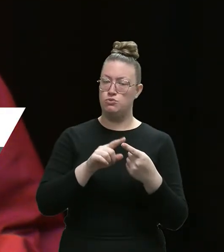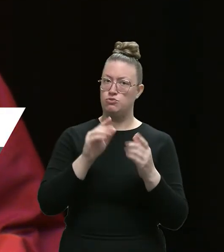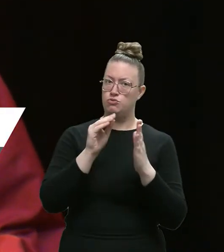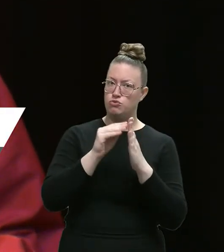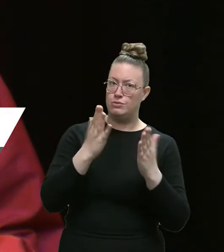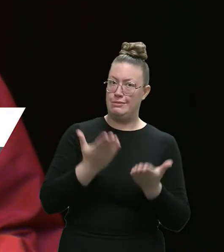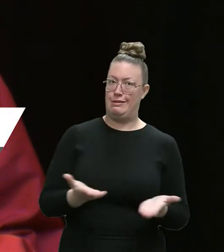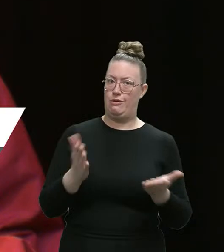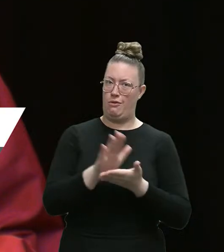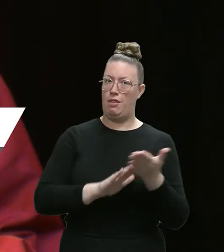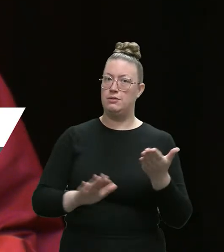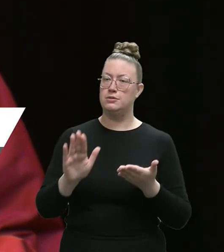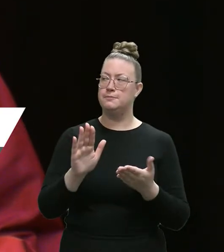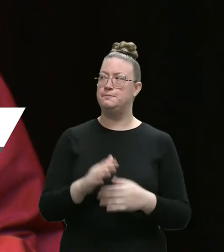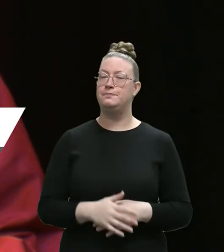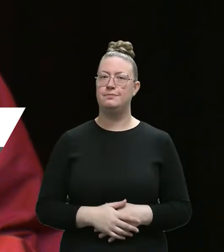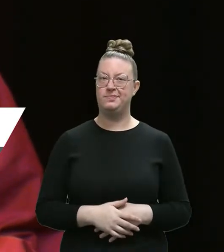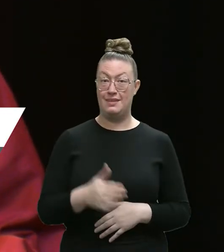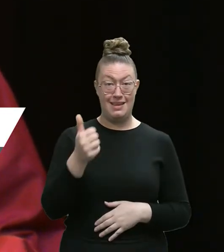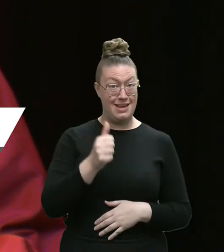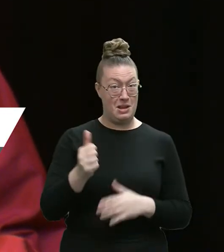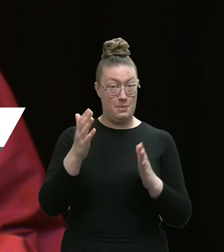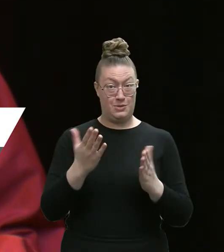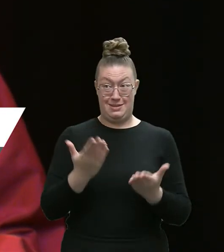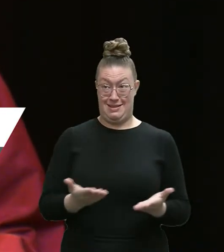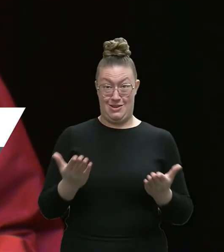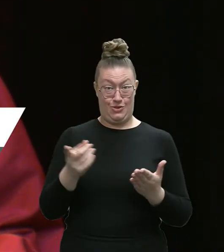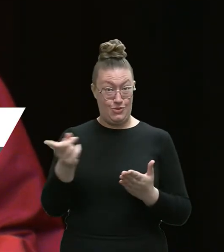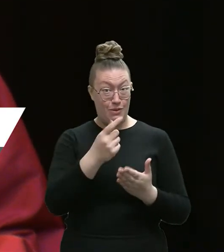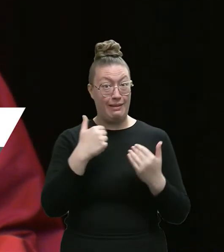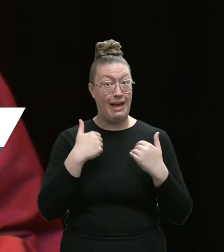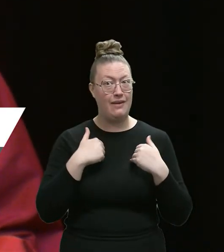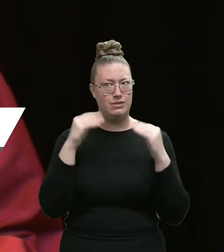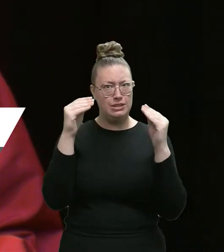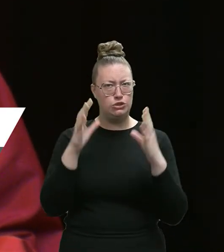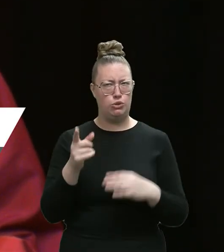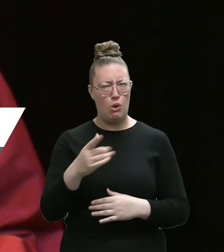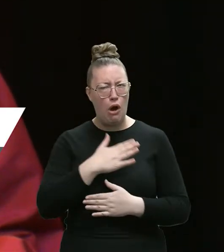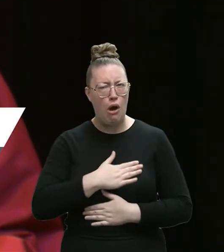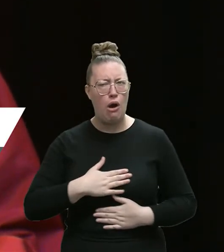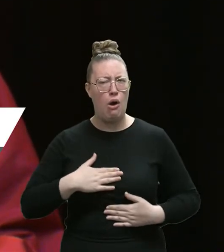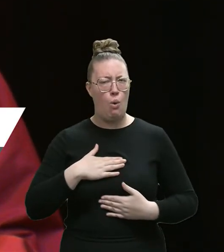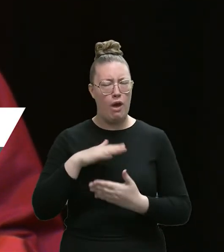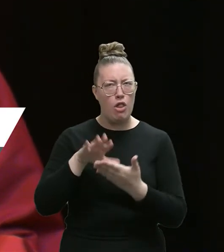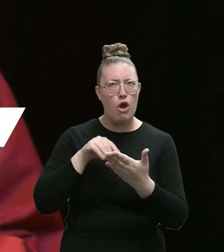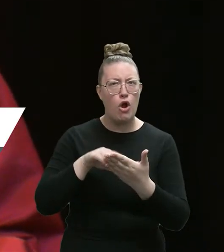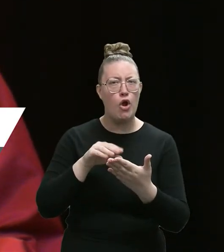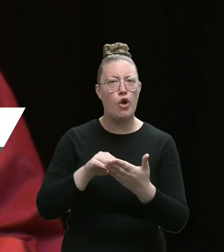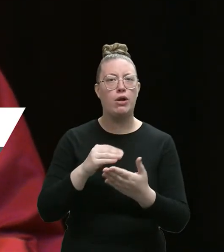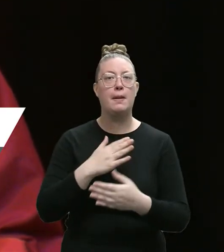But in the end, we made it to our destination. And I've thought a lot about that, we laughed about that.